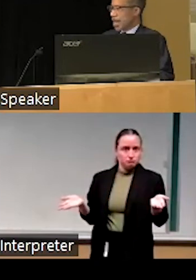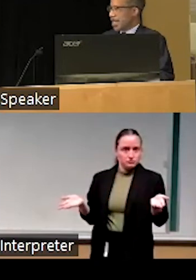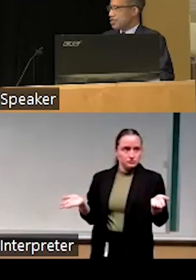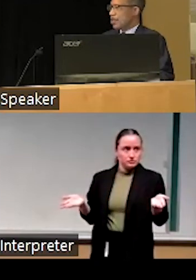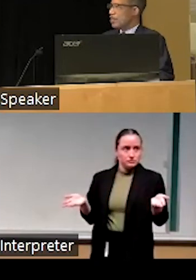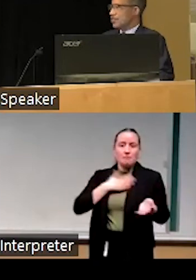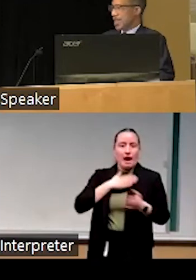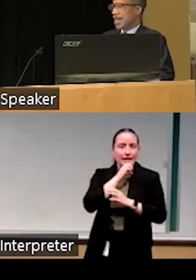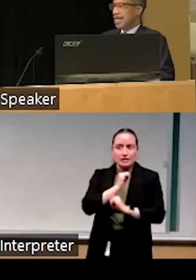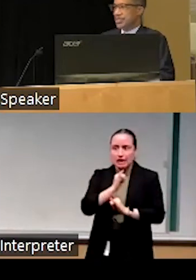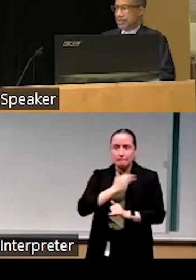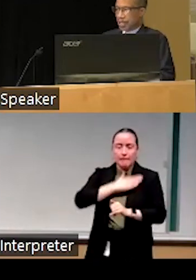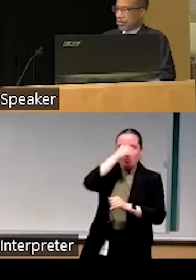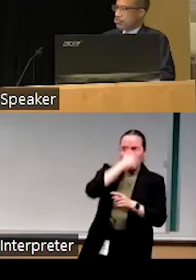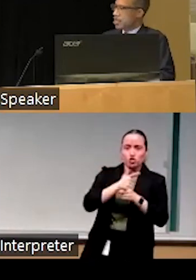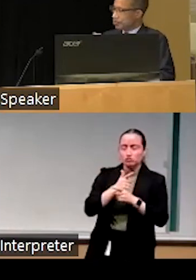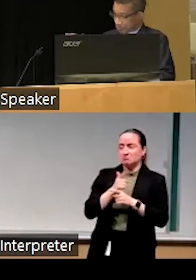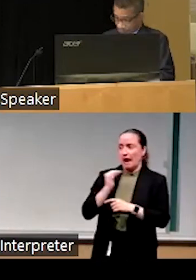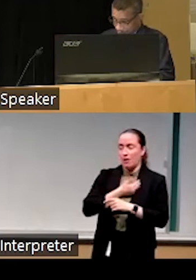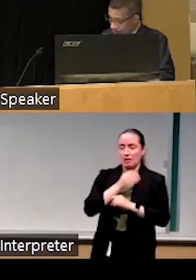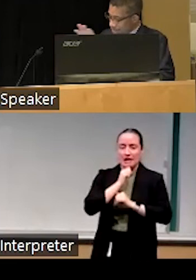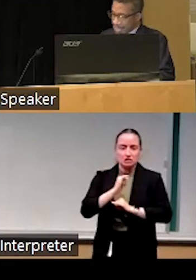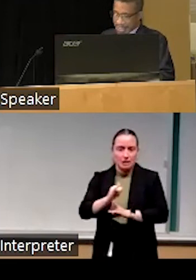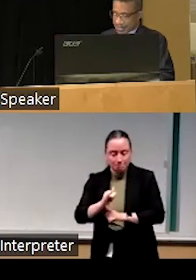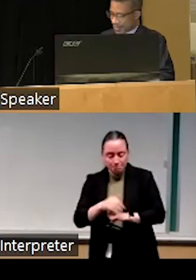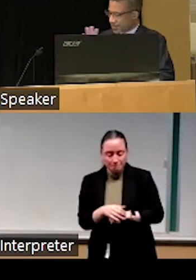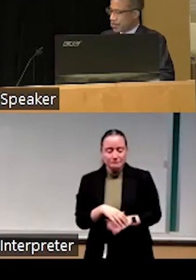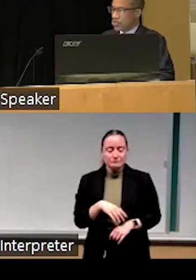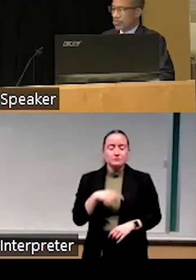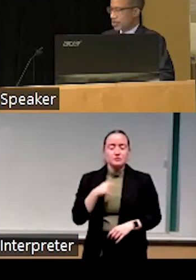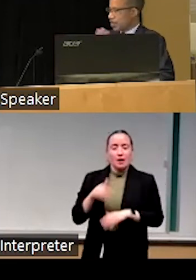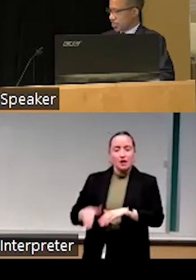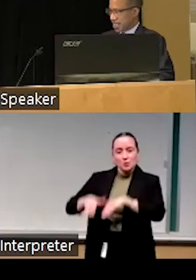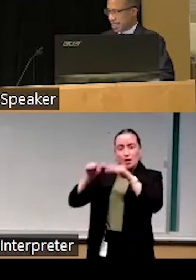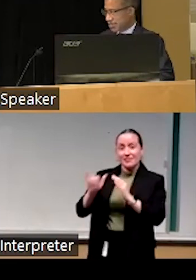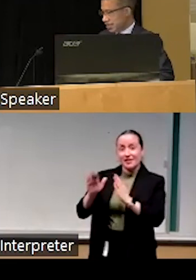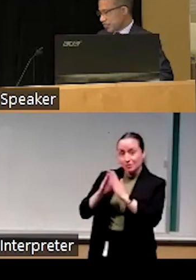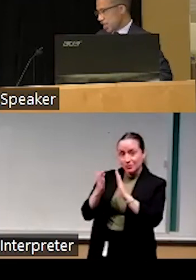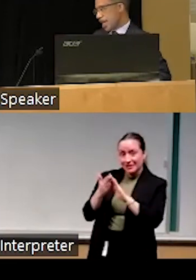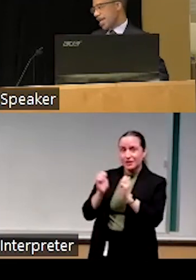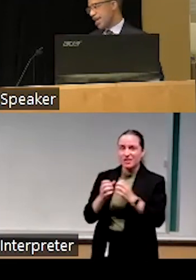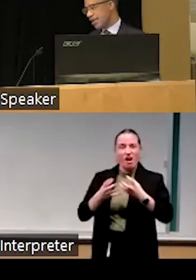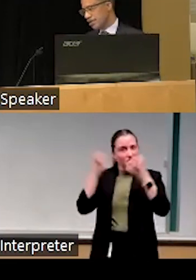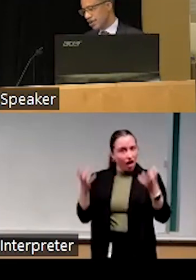my age my brothers and I age and I grew up in this this neighborhood with a bunch of kids and